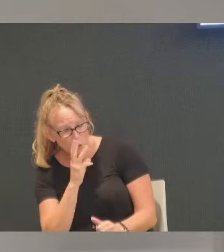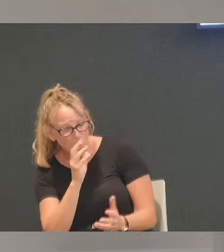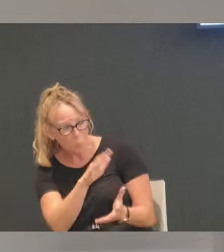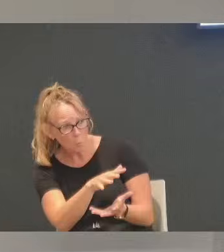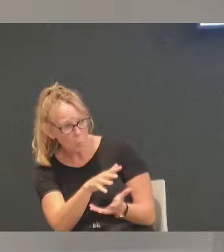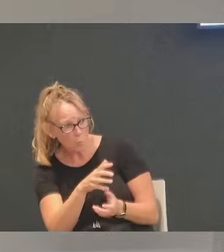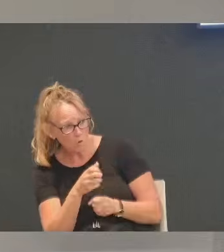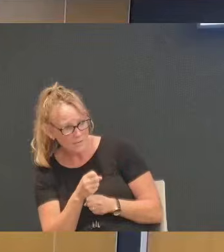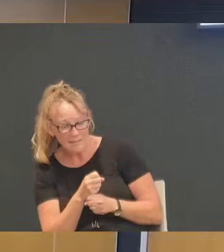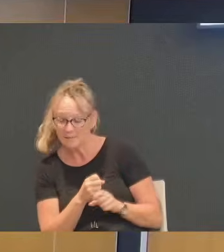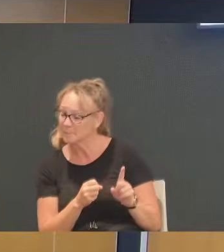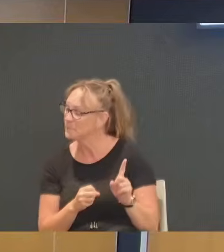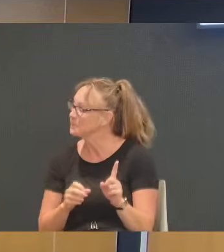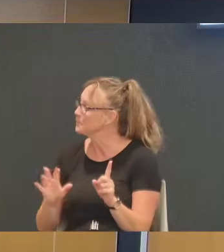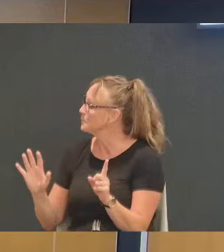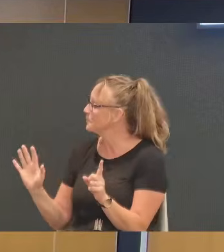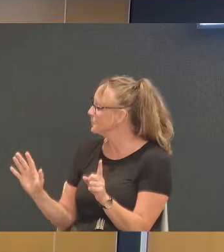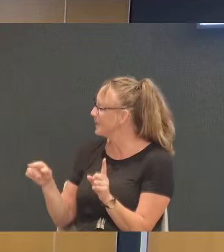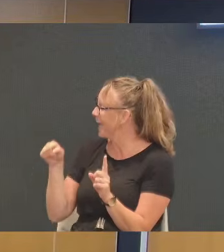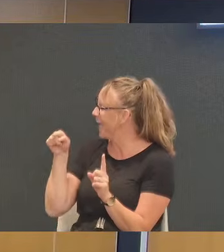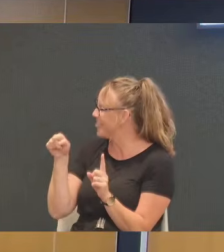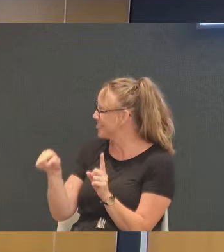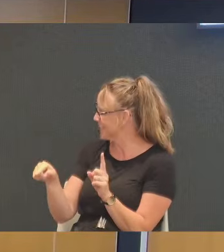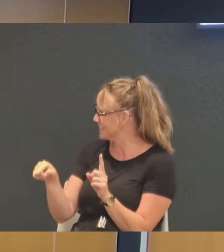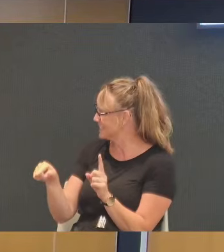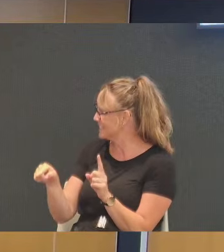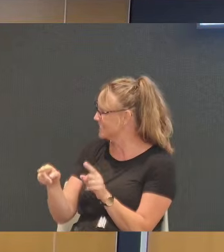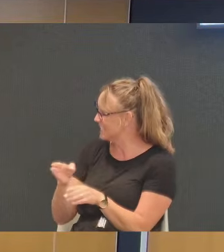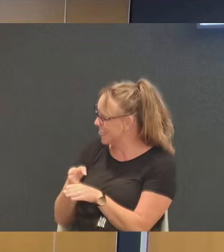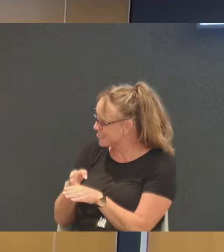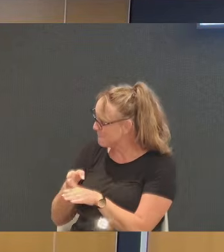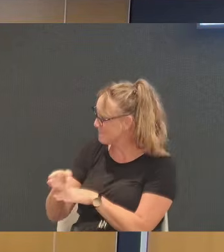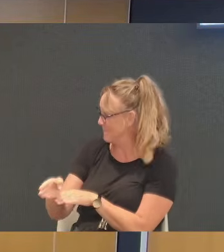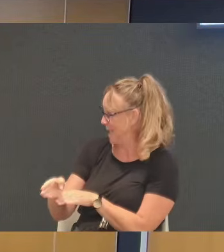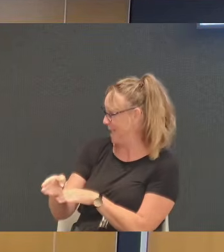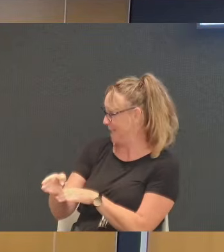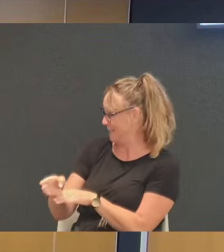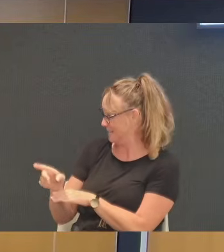Well, so this is this would be the actual main that were so there you might remember that